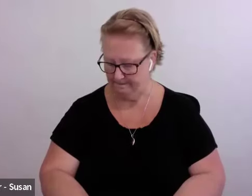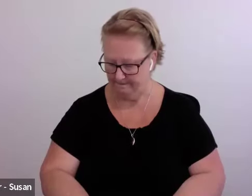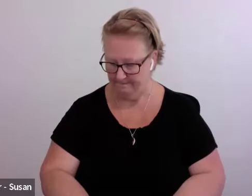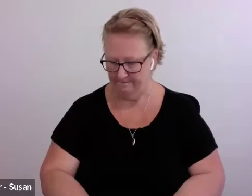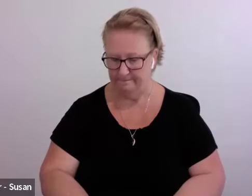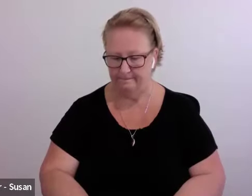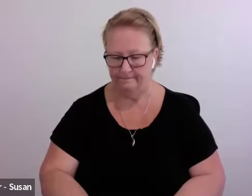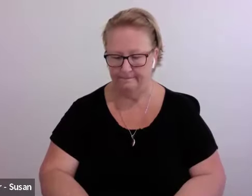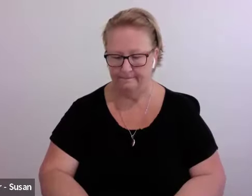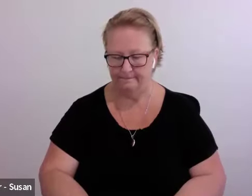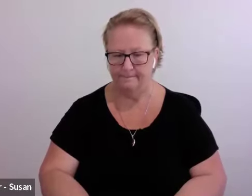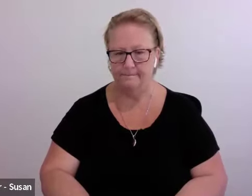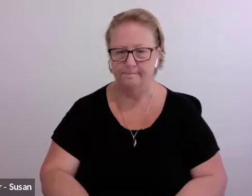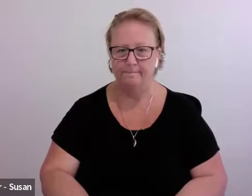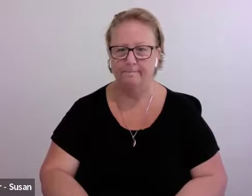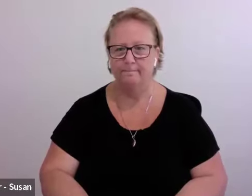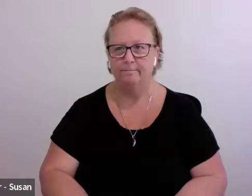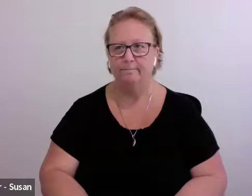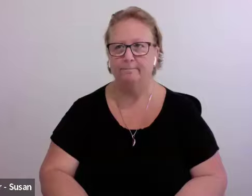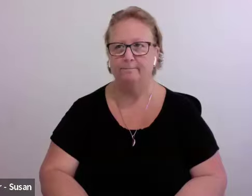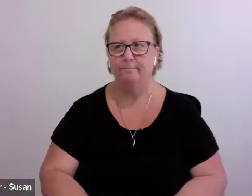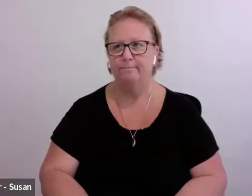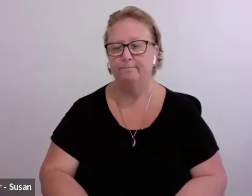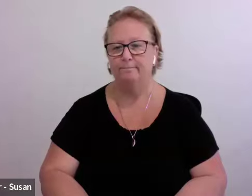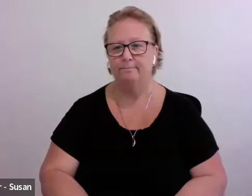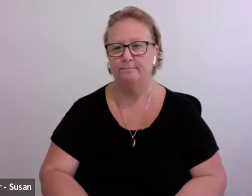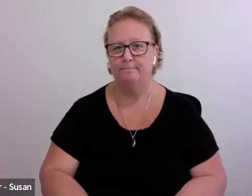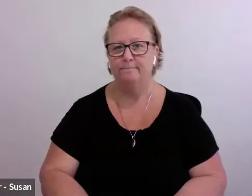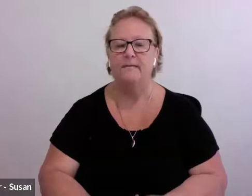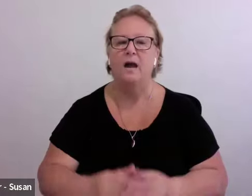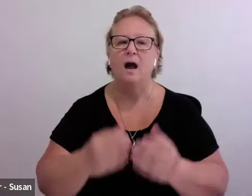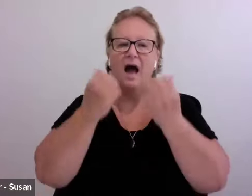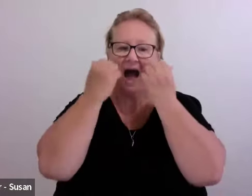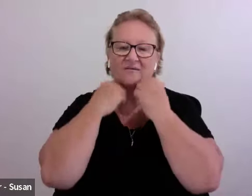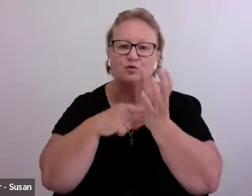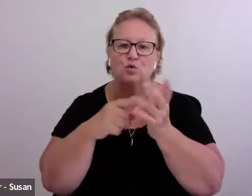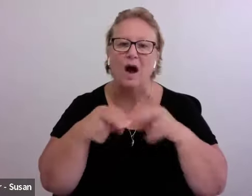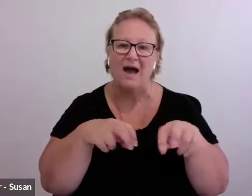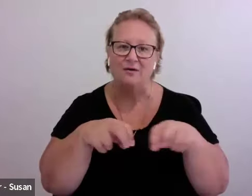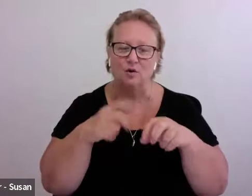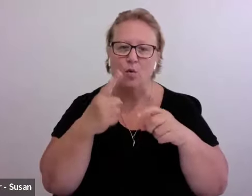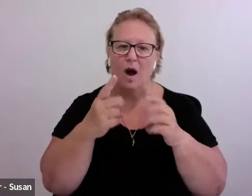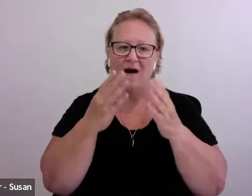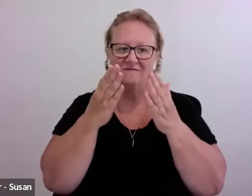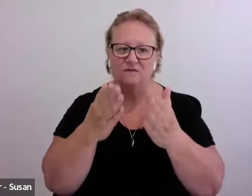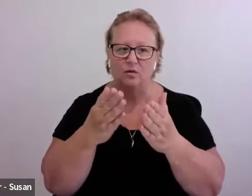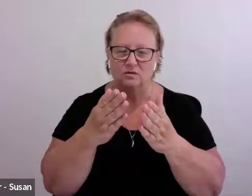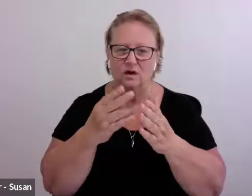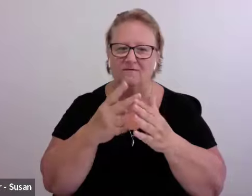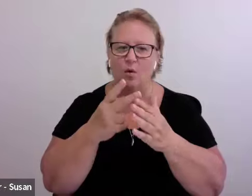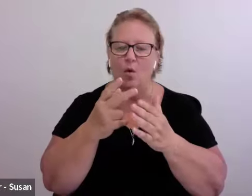will be received after the closing date. . We're also holding two evidence to action sessions,